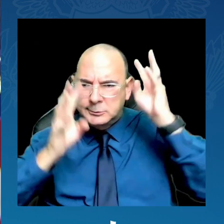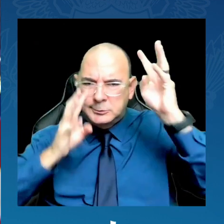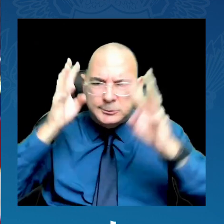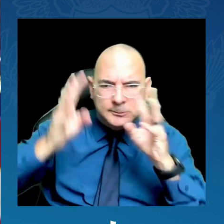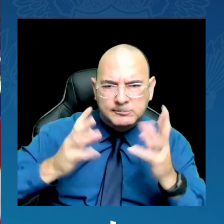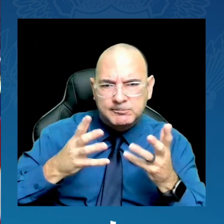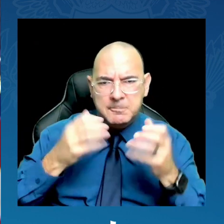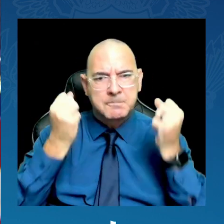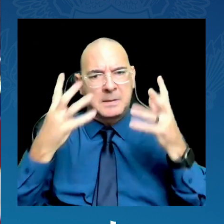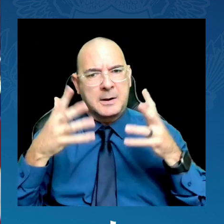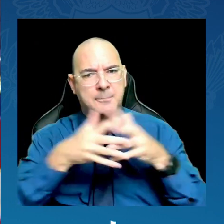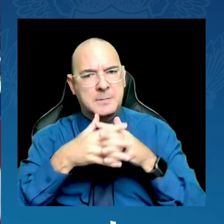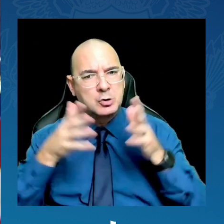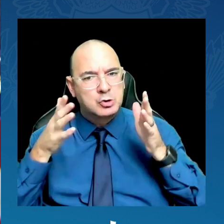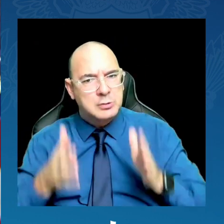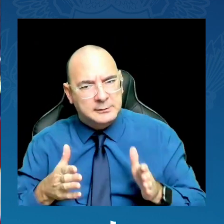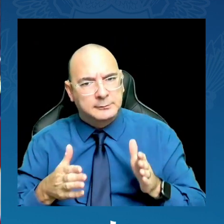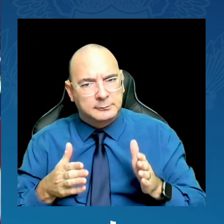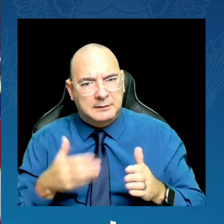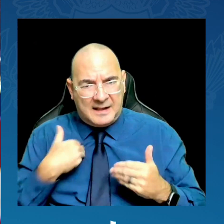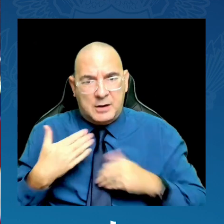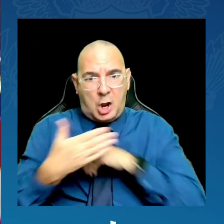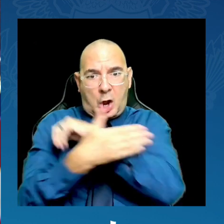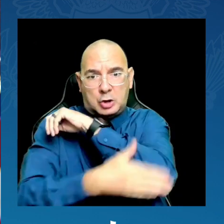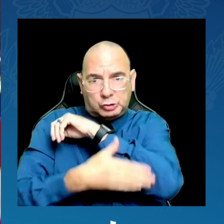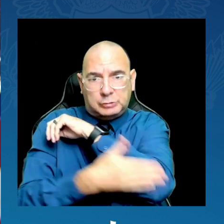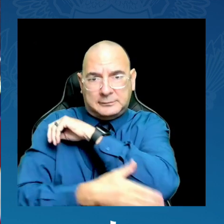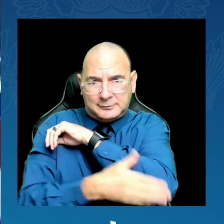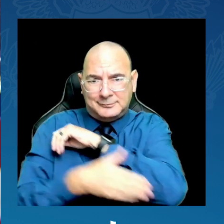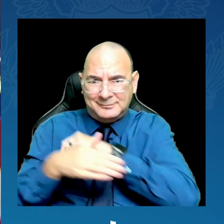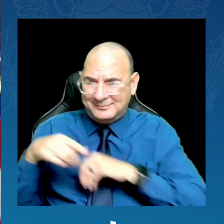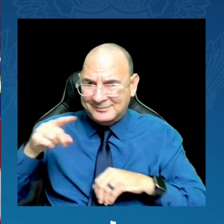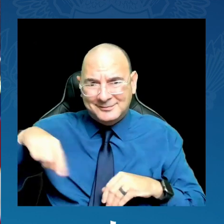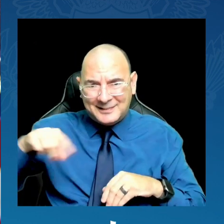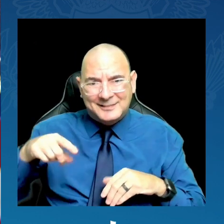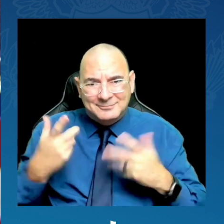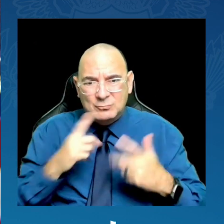our nation, in fact, did achieve that goal.